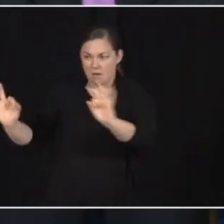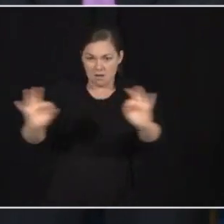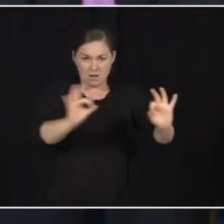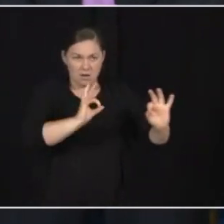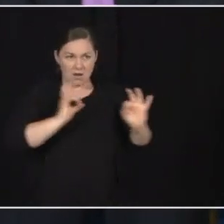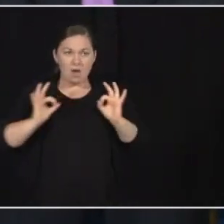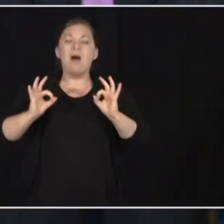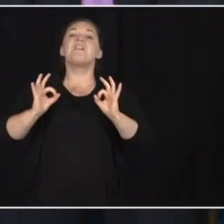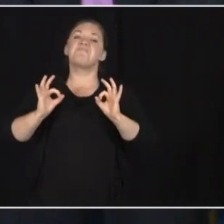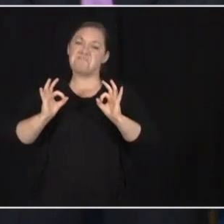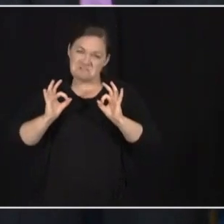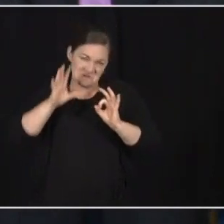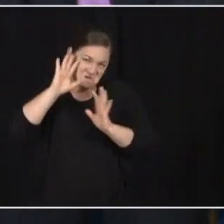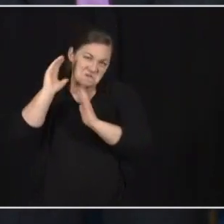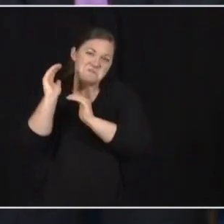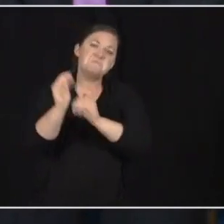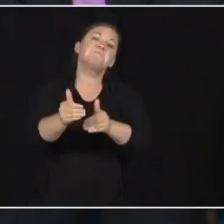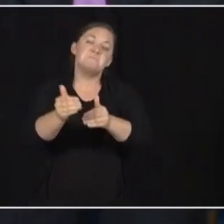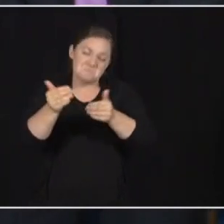T's are crossed and are I's are dotted.